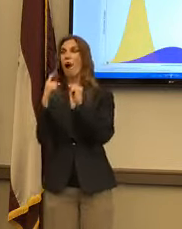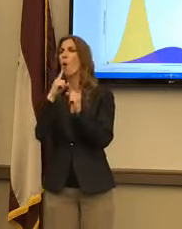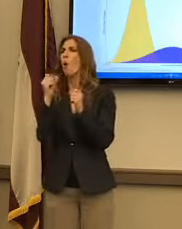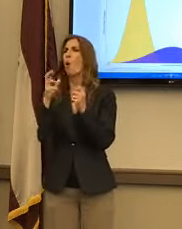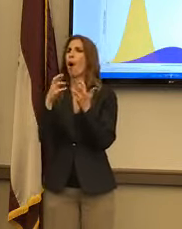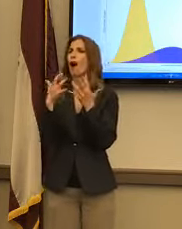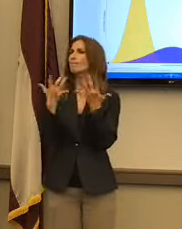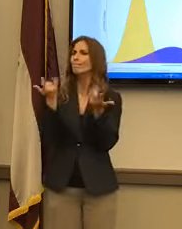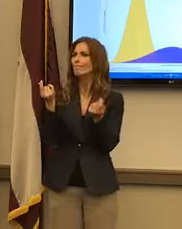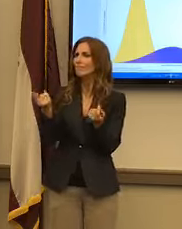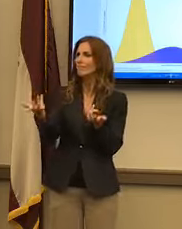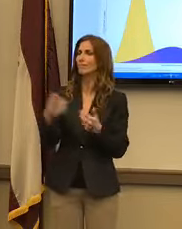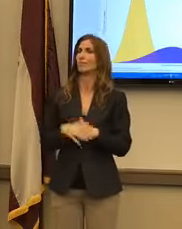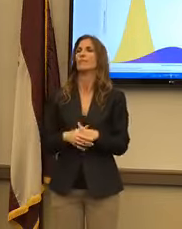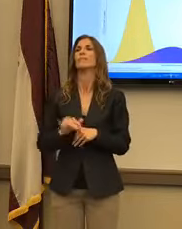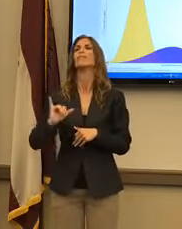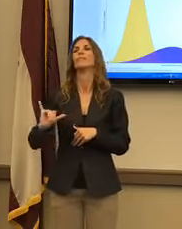[Commissioner] so the question is I say we've turned the